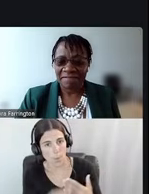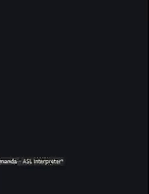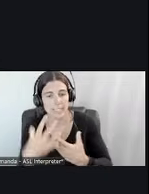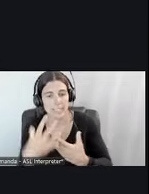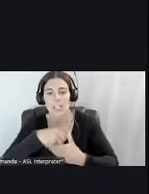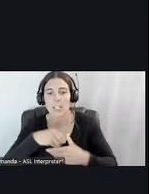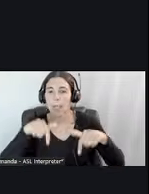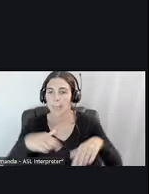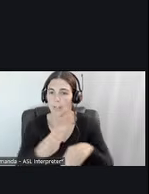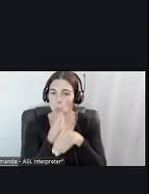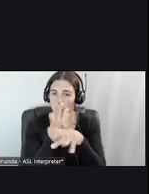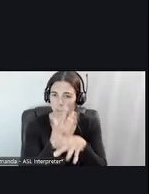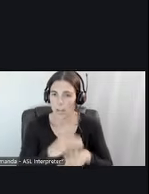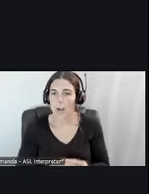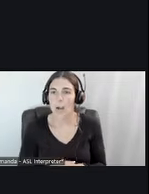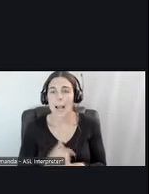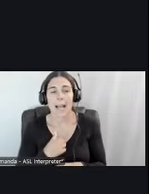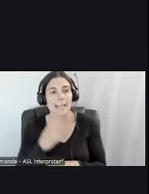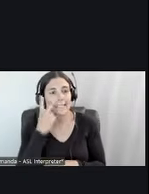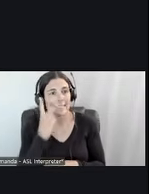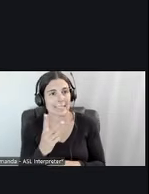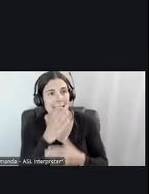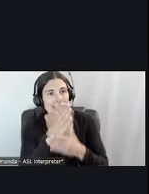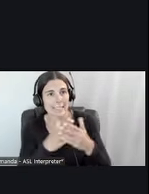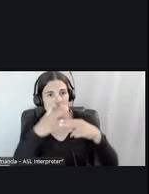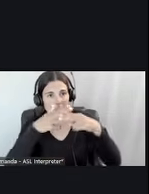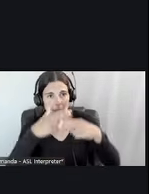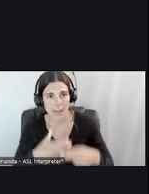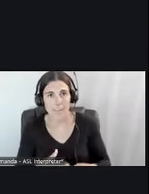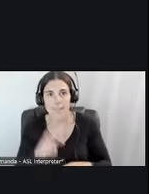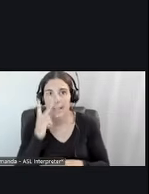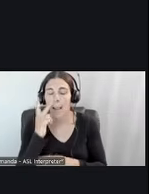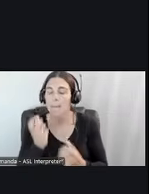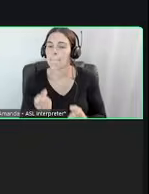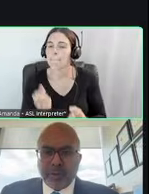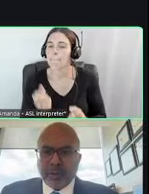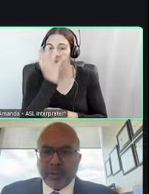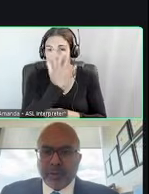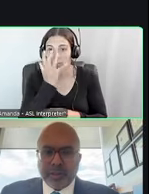webinar. As I see some of the names popping up, I see a lot of familiar names. uh familiar because